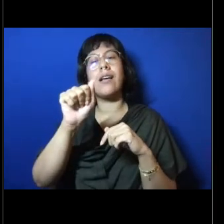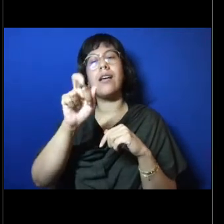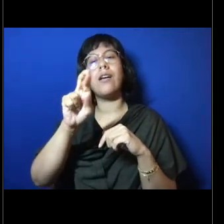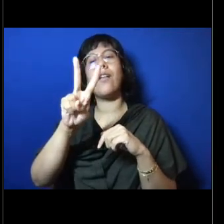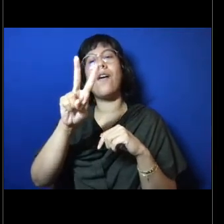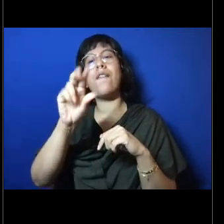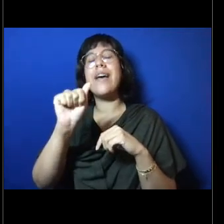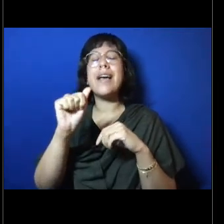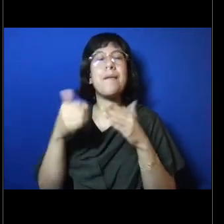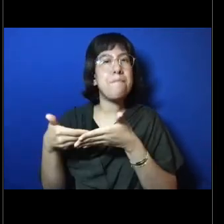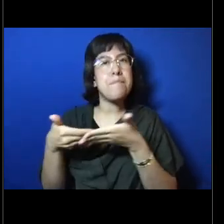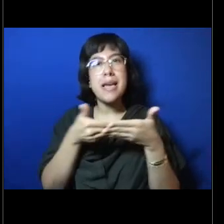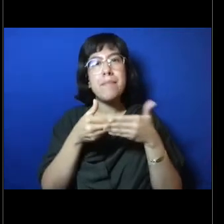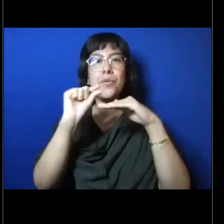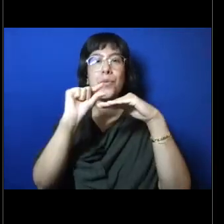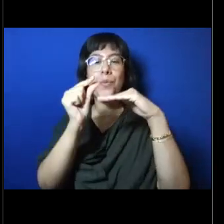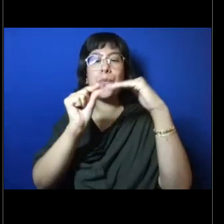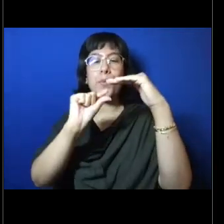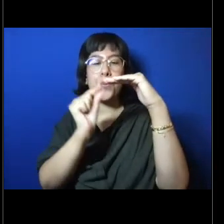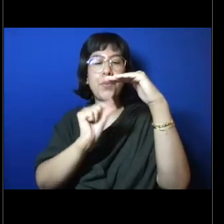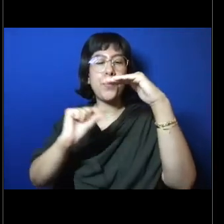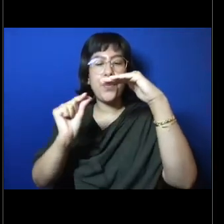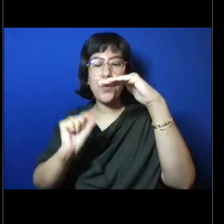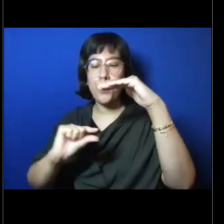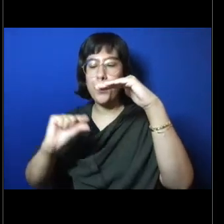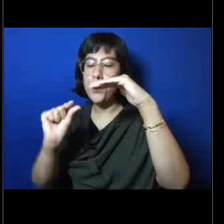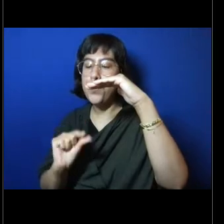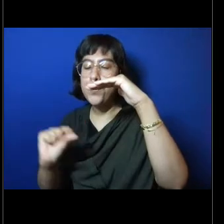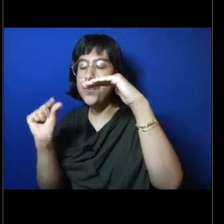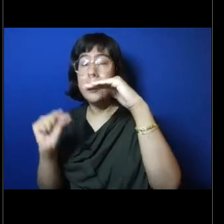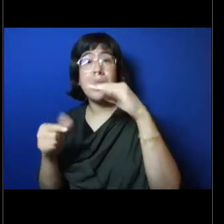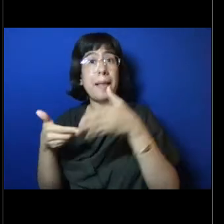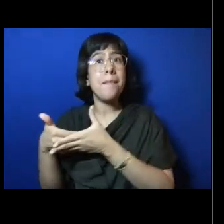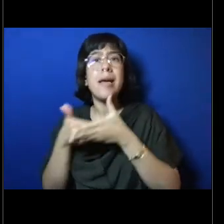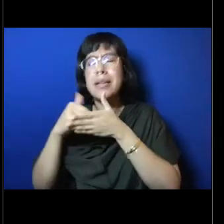and they're looking for a spot to land and then attach